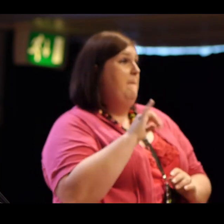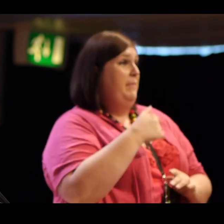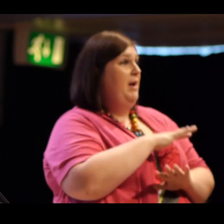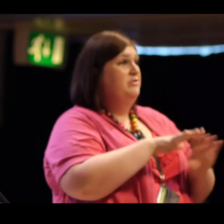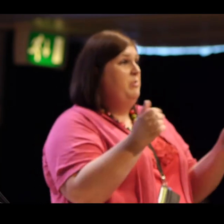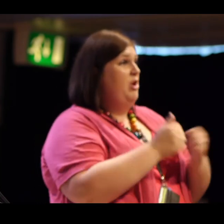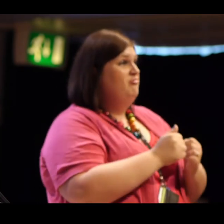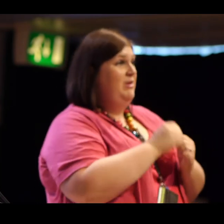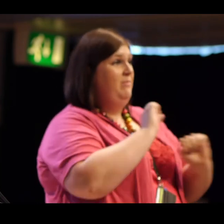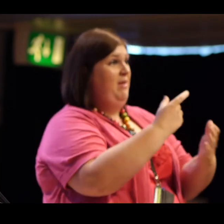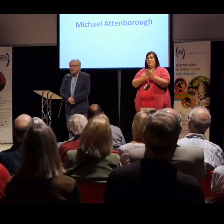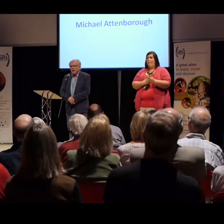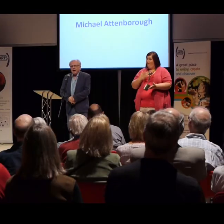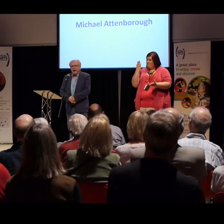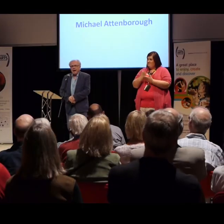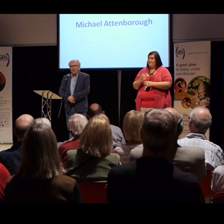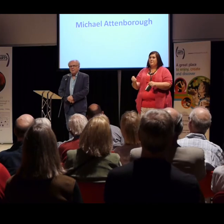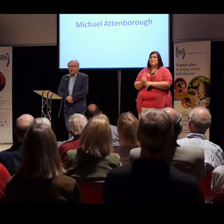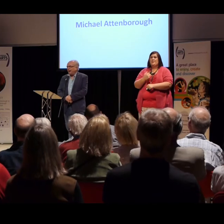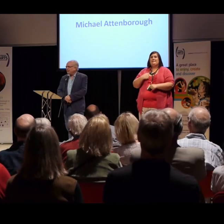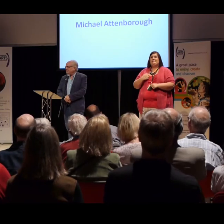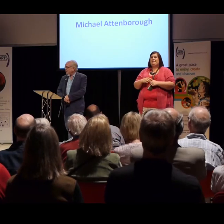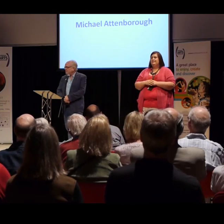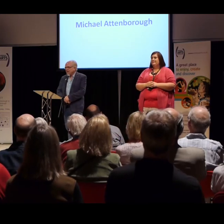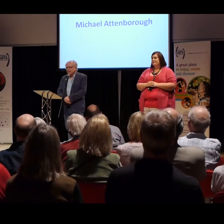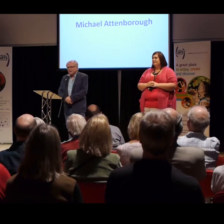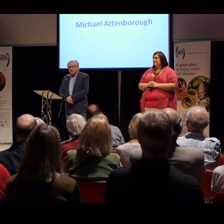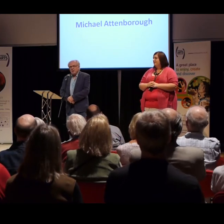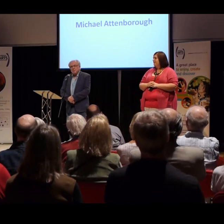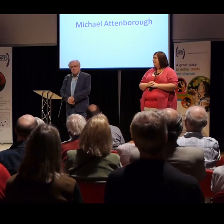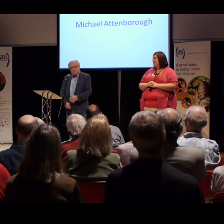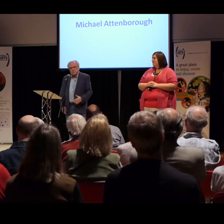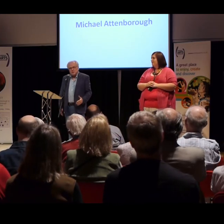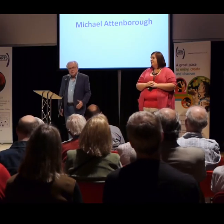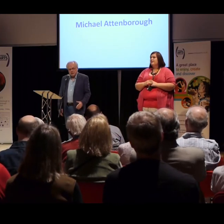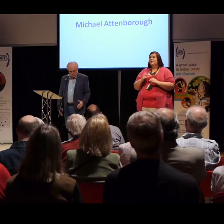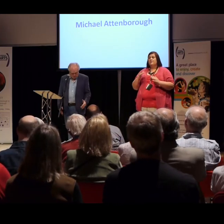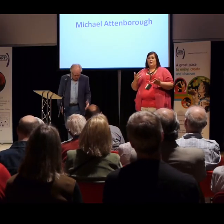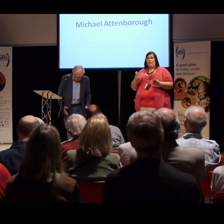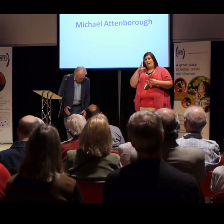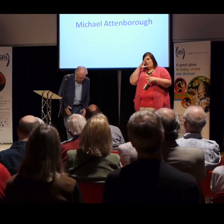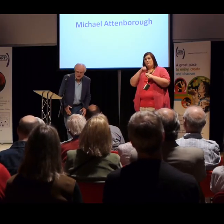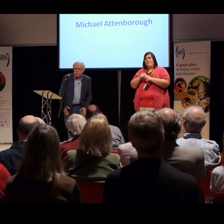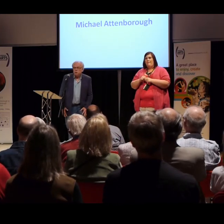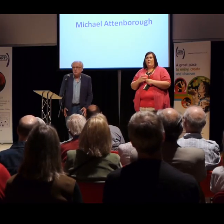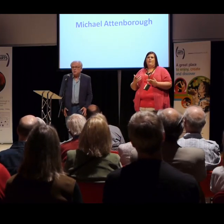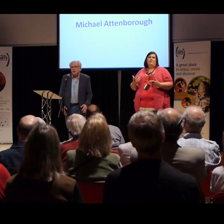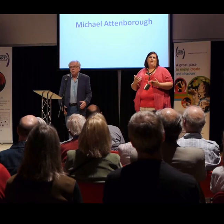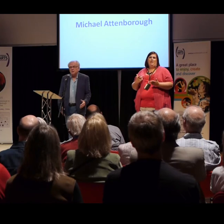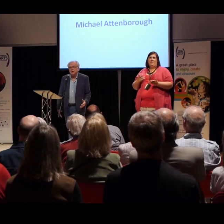"but I'm certainly going to do it!" And, So I remember sitting, in quite casual trousers like I'm wearing today